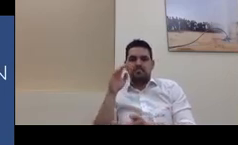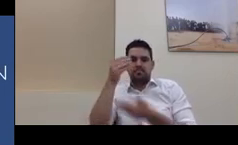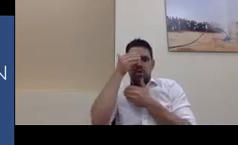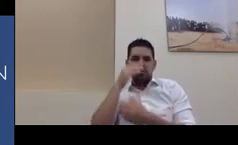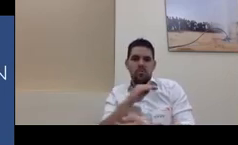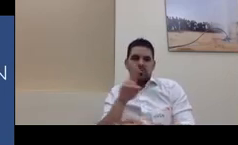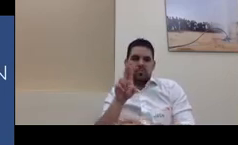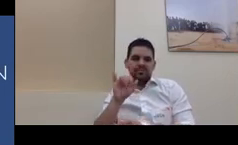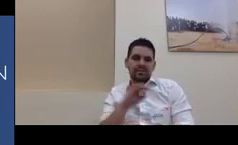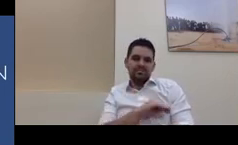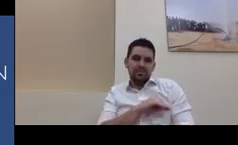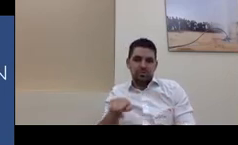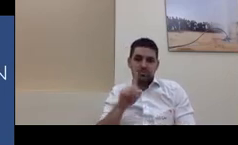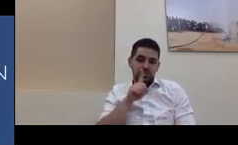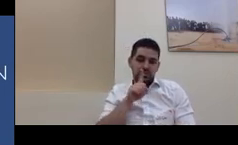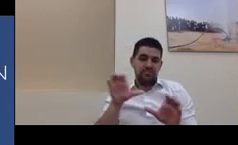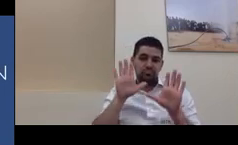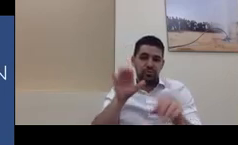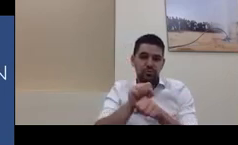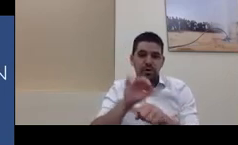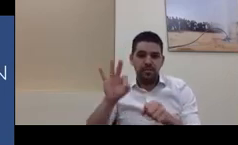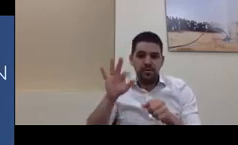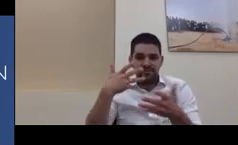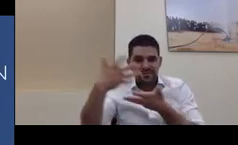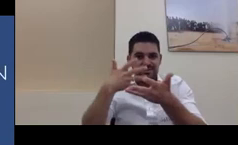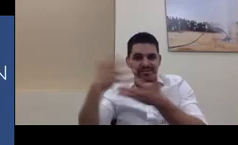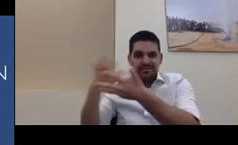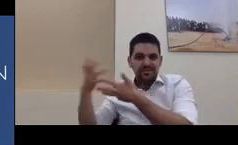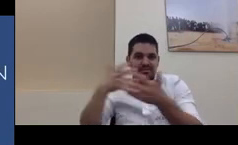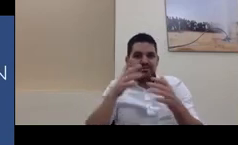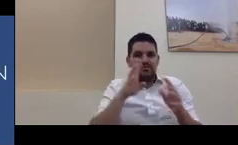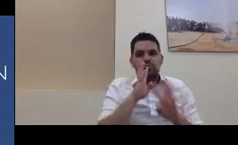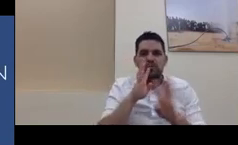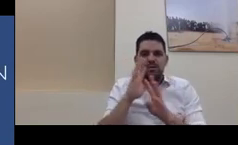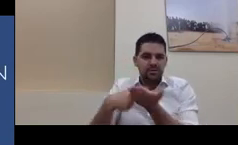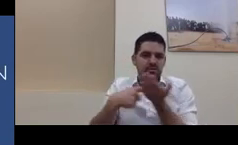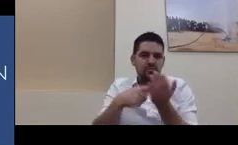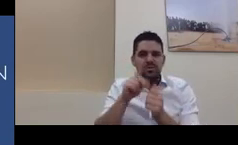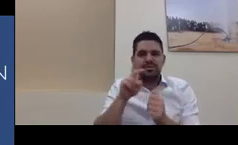as well as a Morocco USAID mission, really did such a great job of engaging and talking,